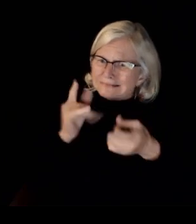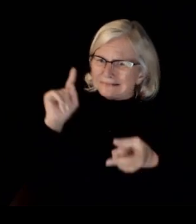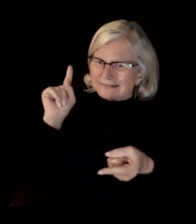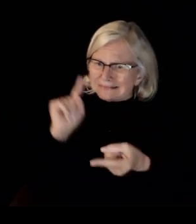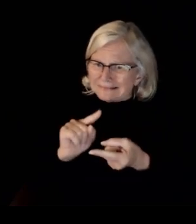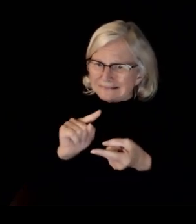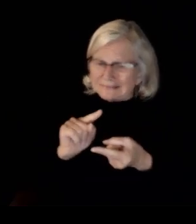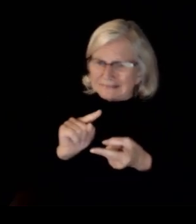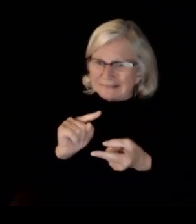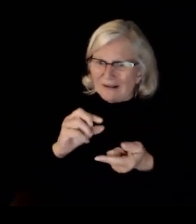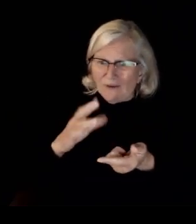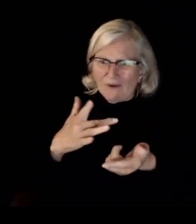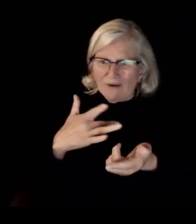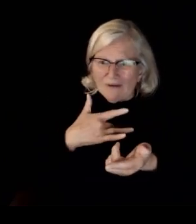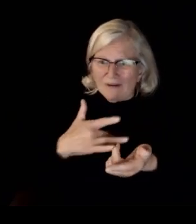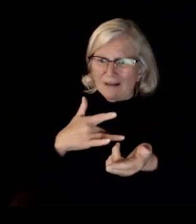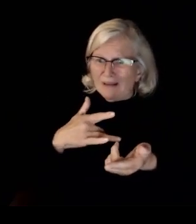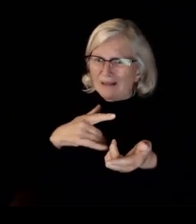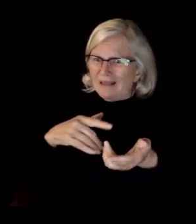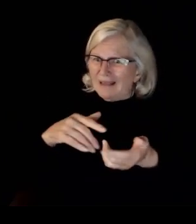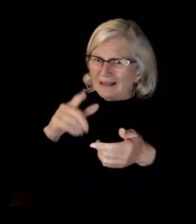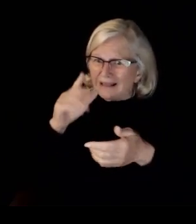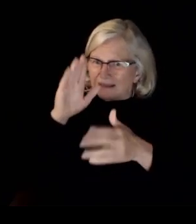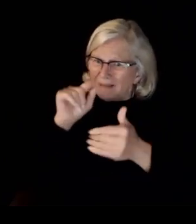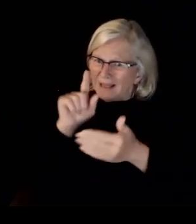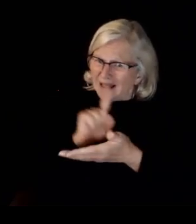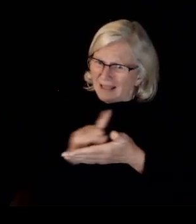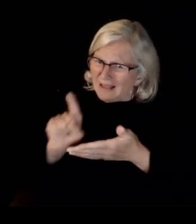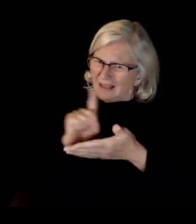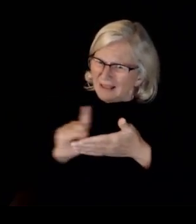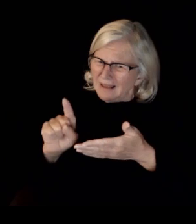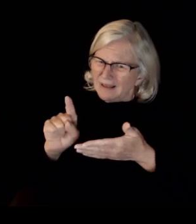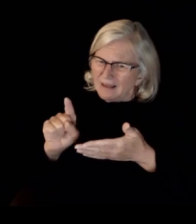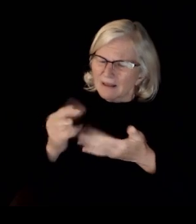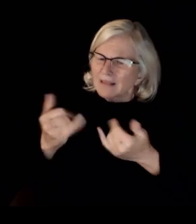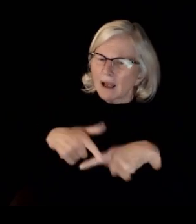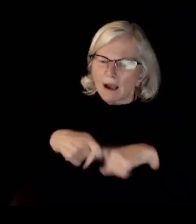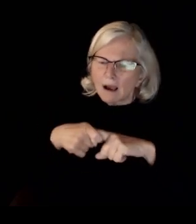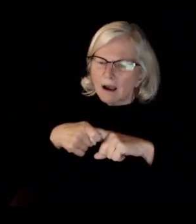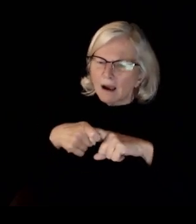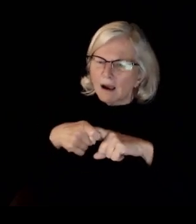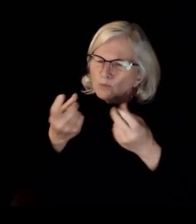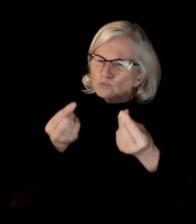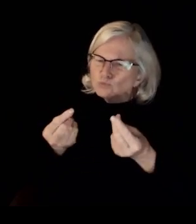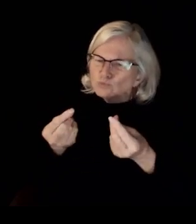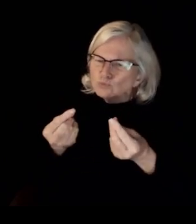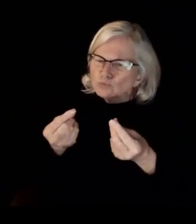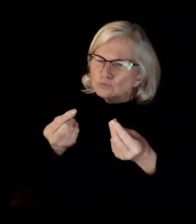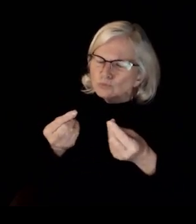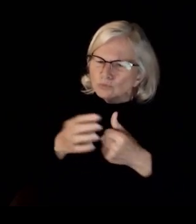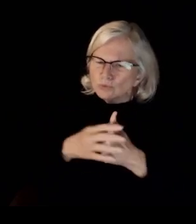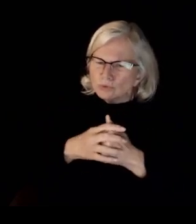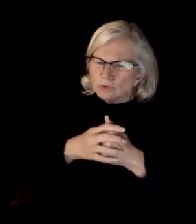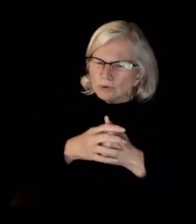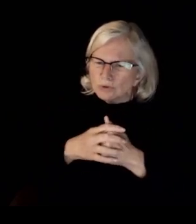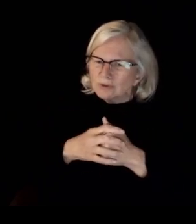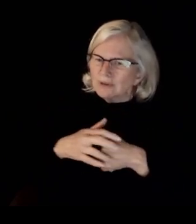of certain types of supplies be that reagents or viral transport media as well as physical